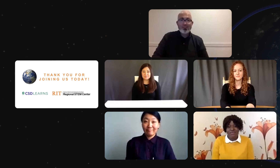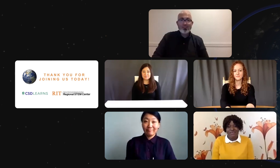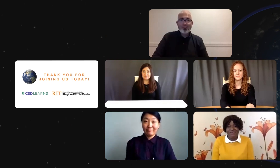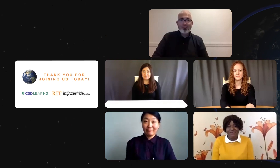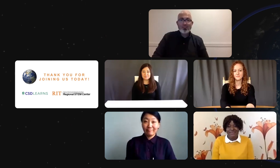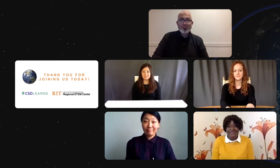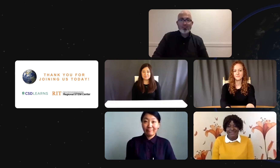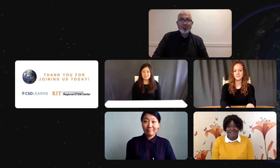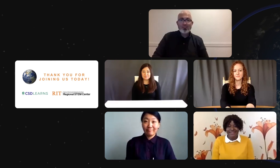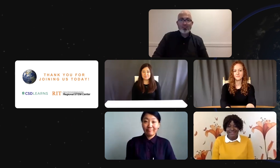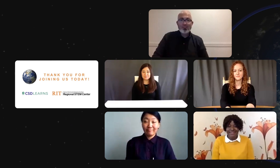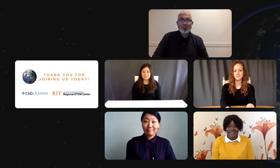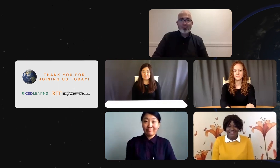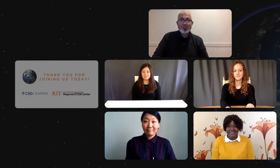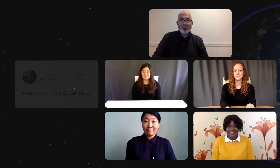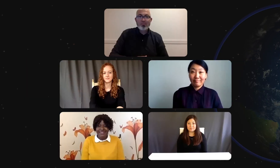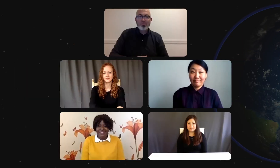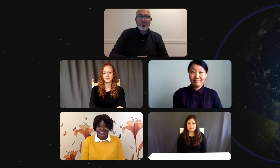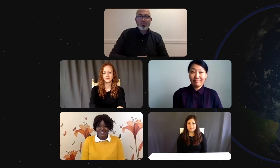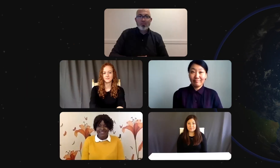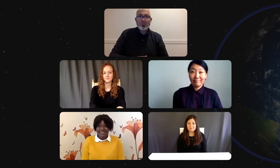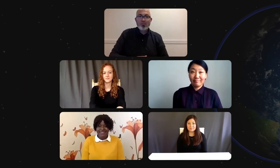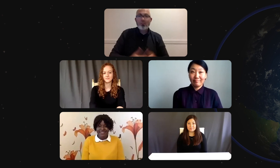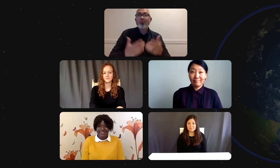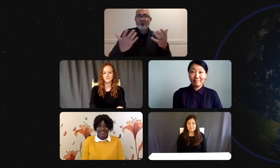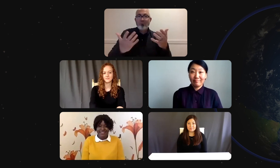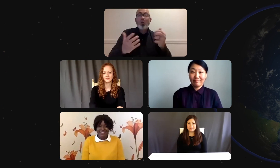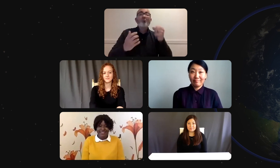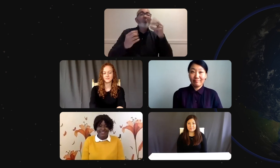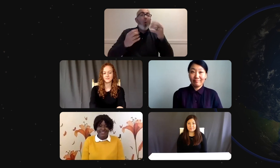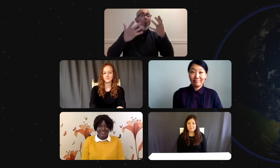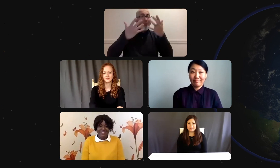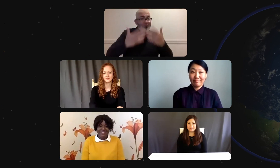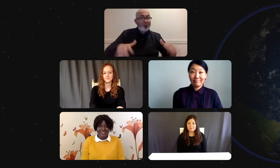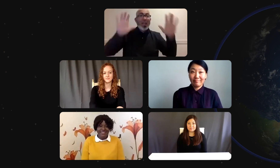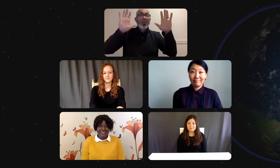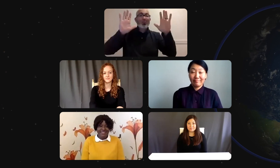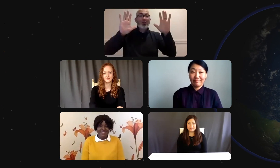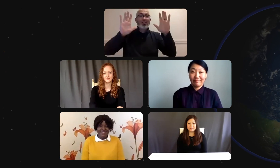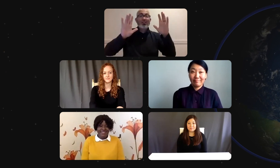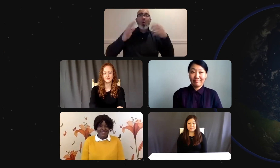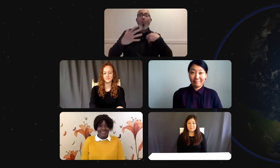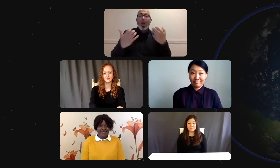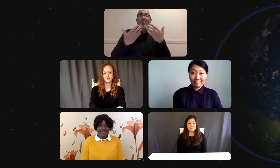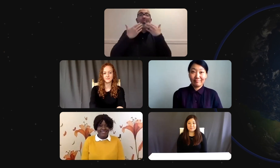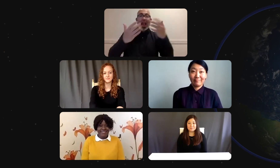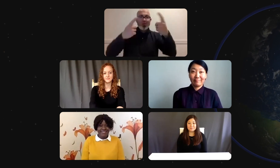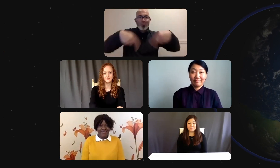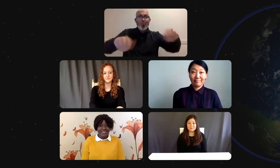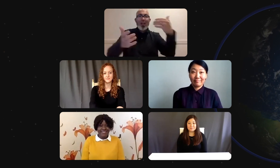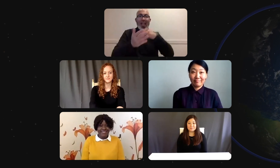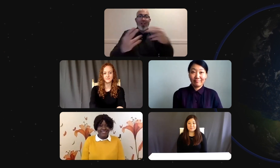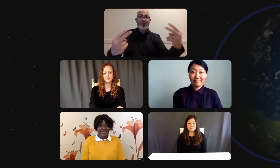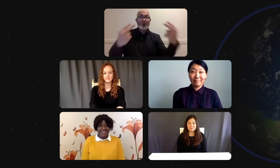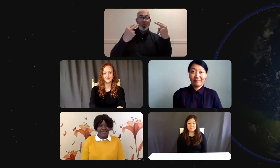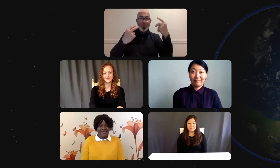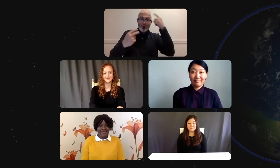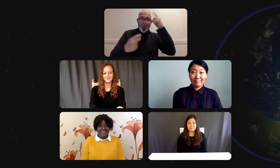Okay, we've reached the end of our webinar.